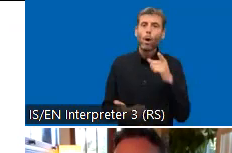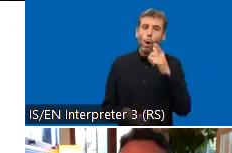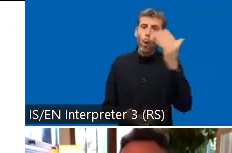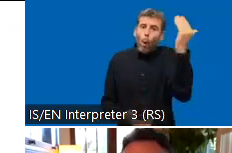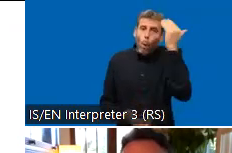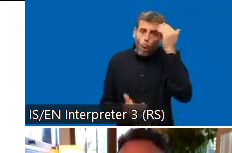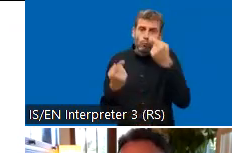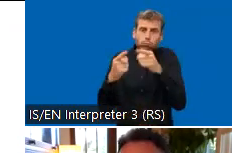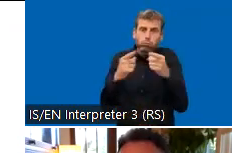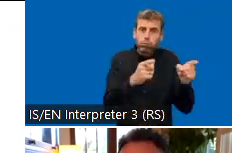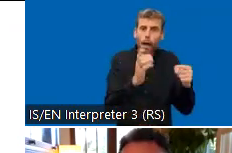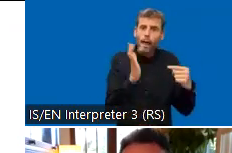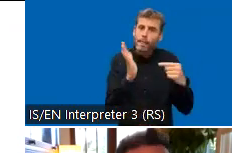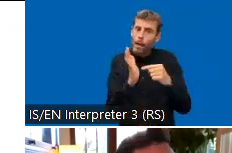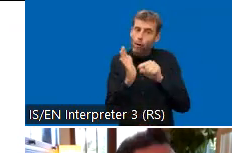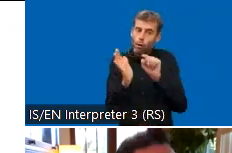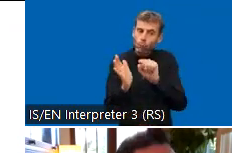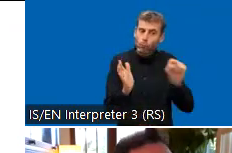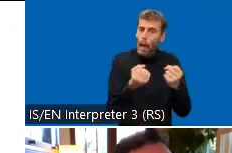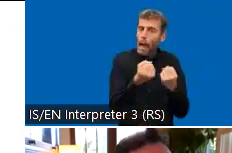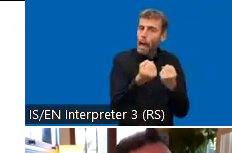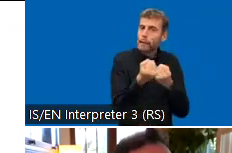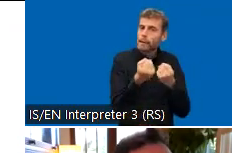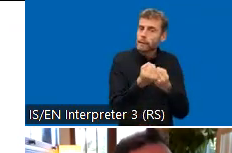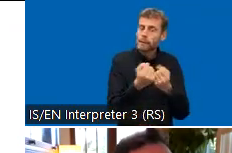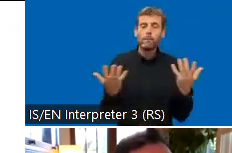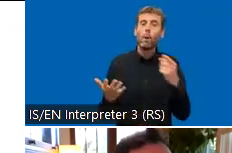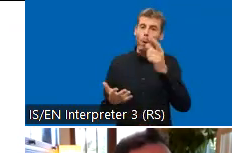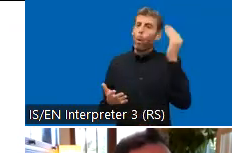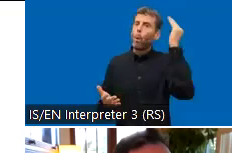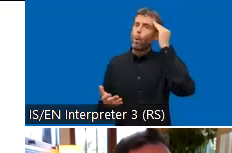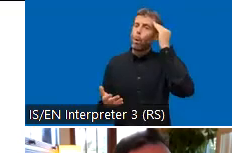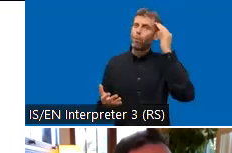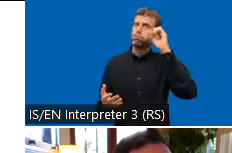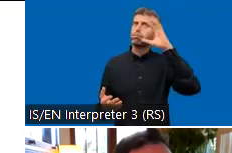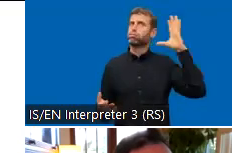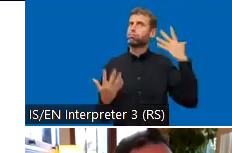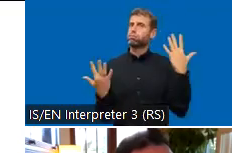in regards to web design and so on. So that's another certification we have.